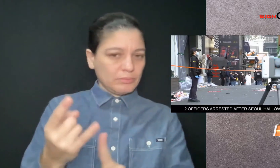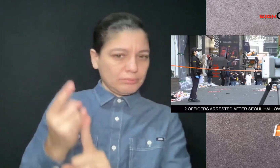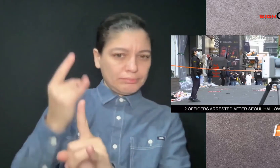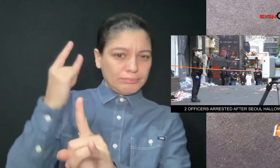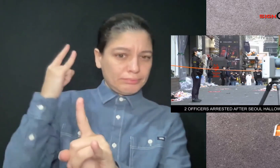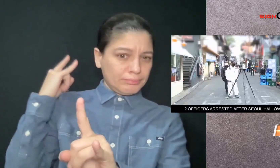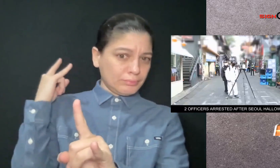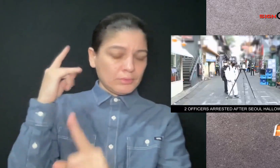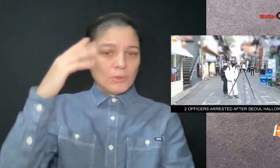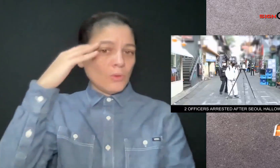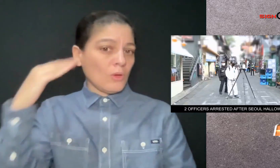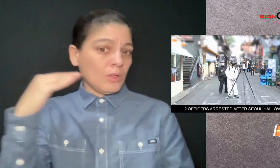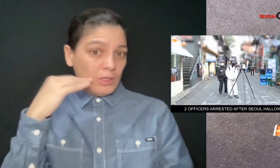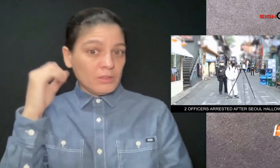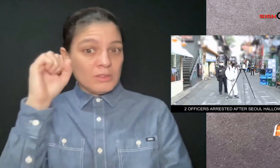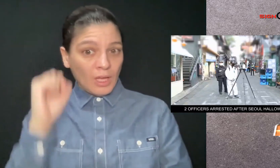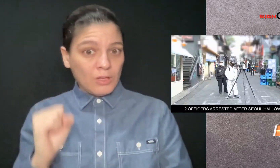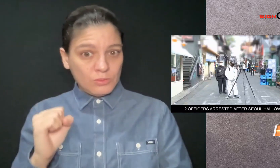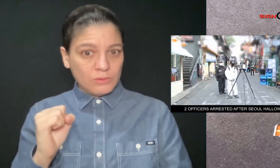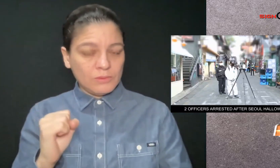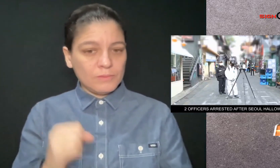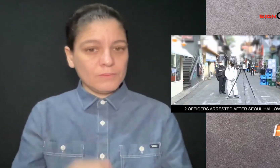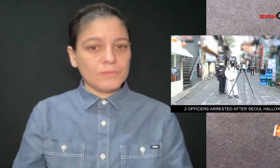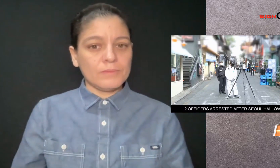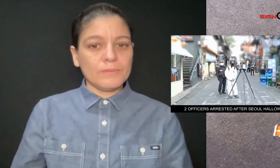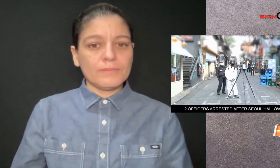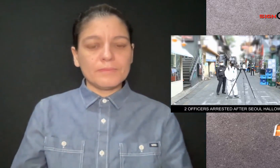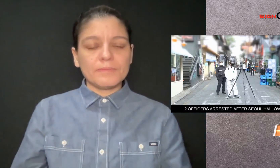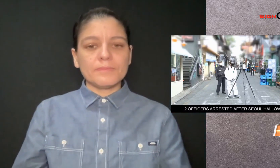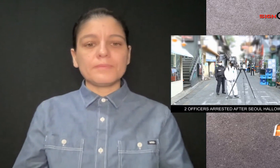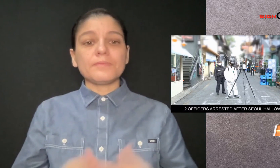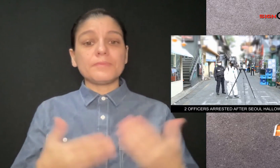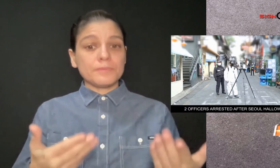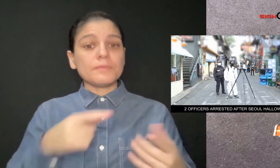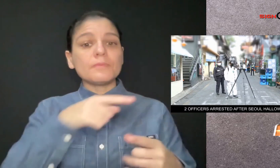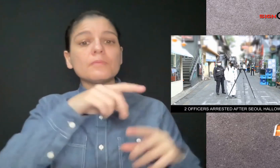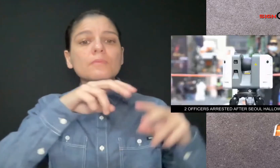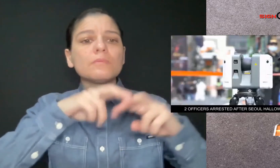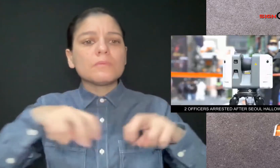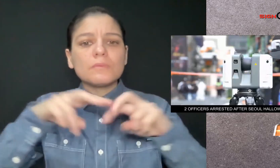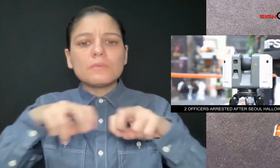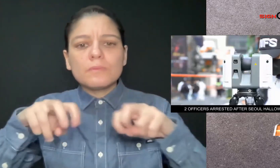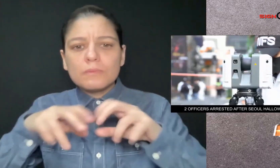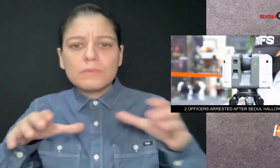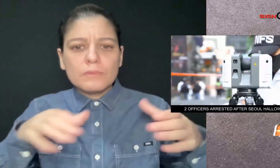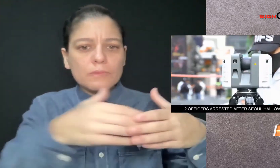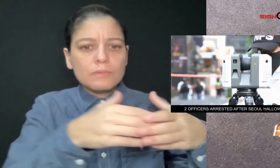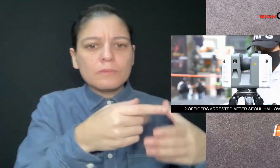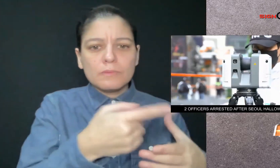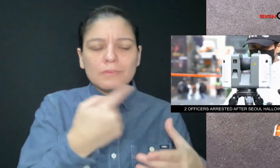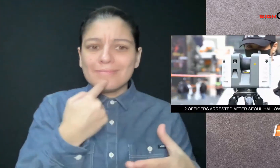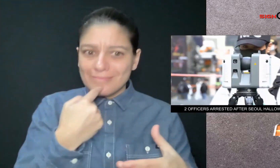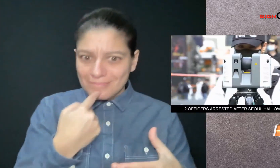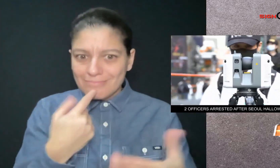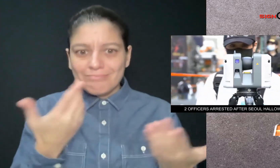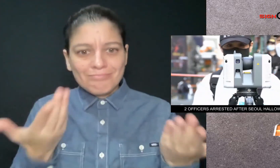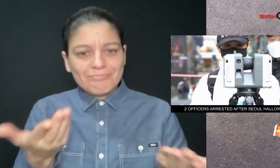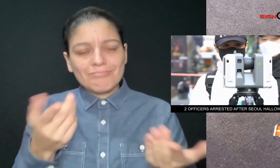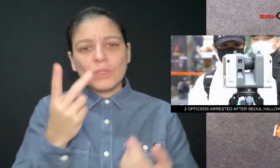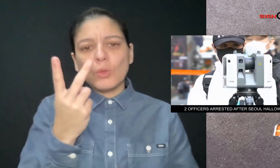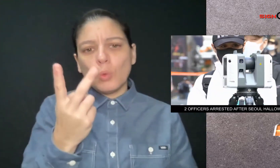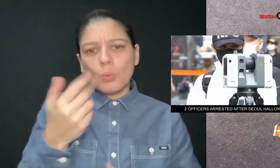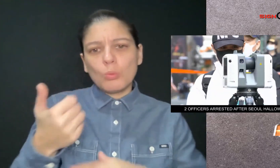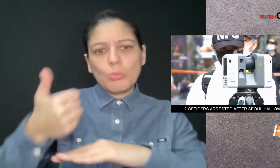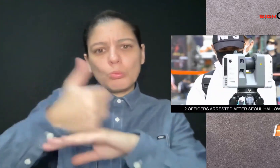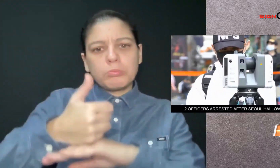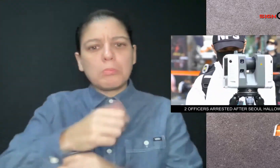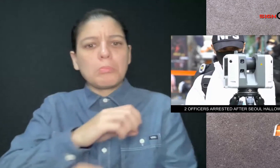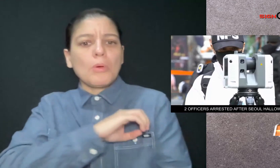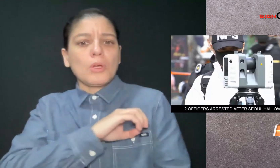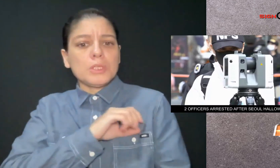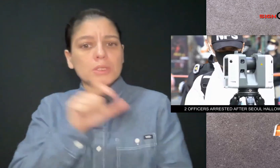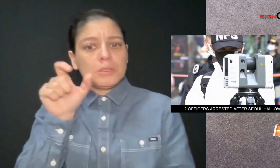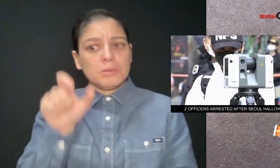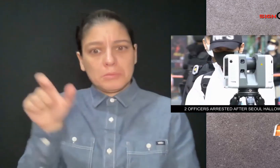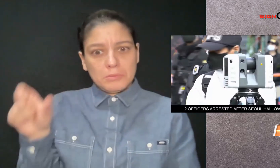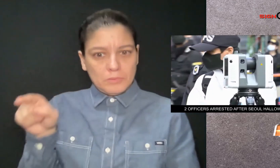in South Korea's history investigator say two senior police officers